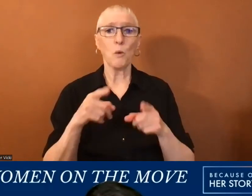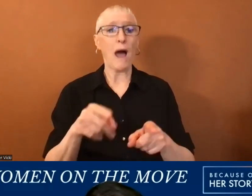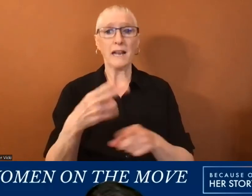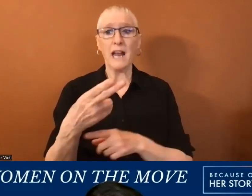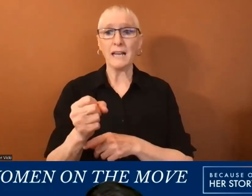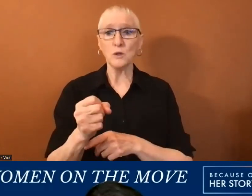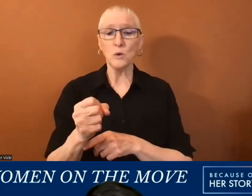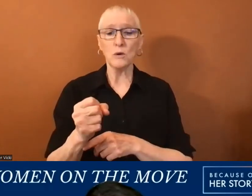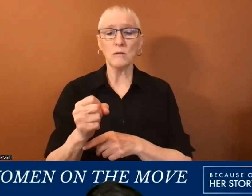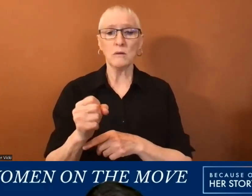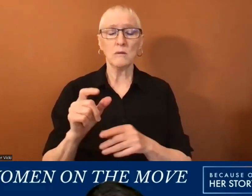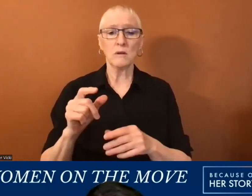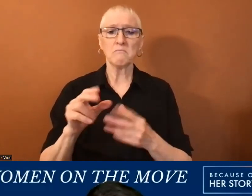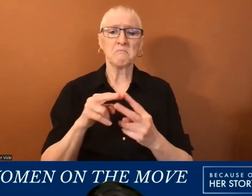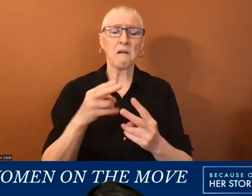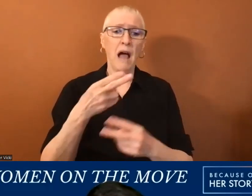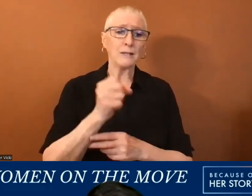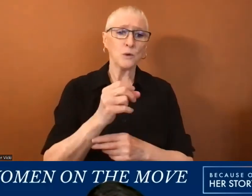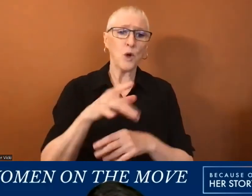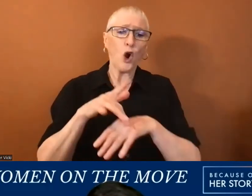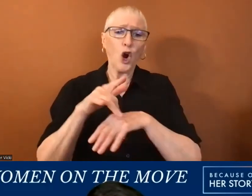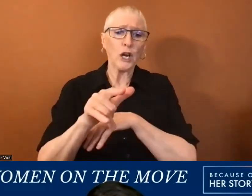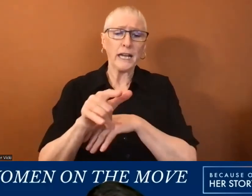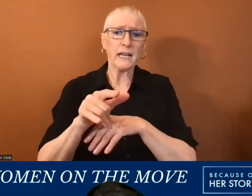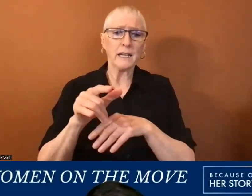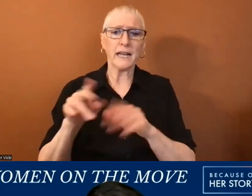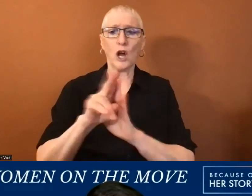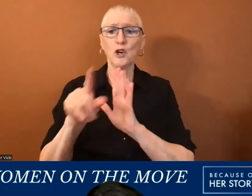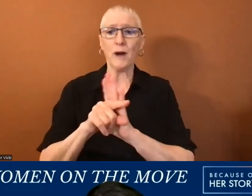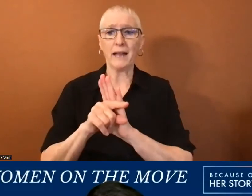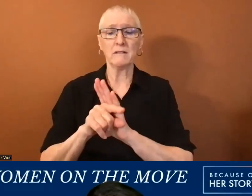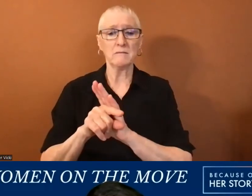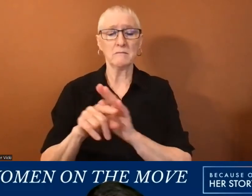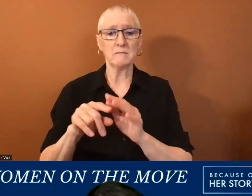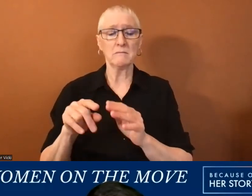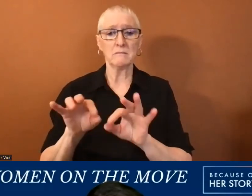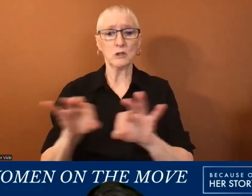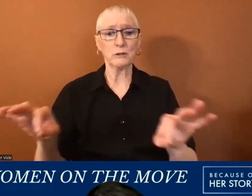like later in high school or um early on in your undergraduate degree you can seek out experience